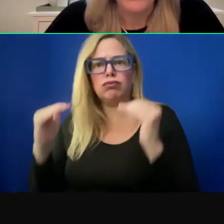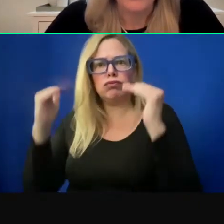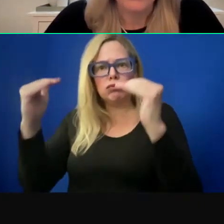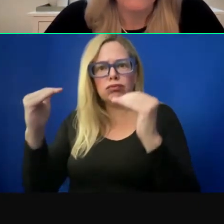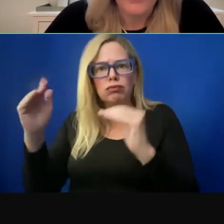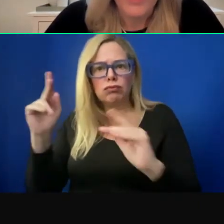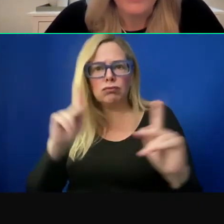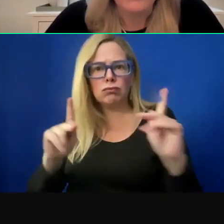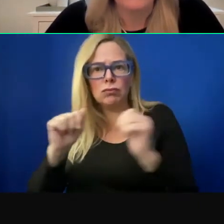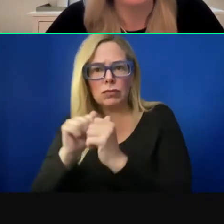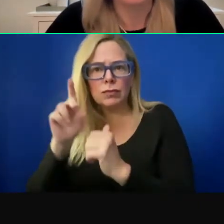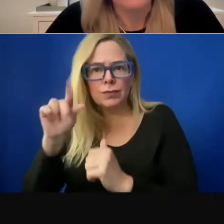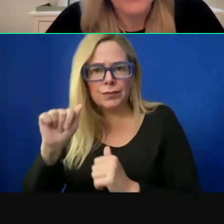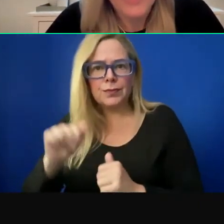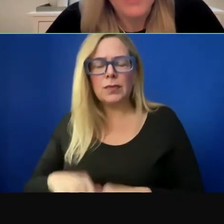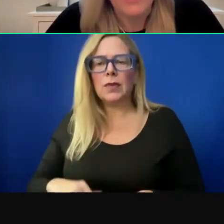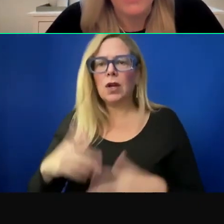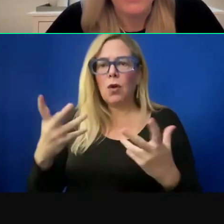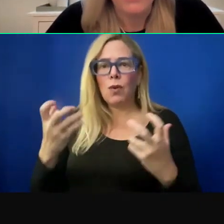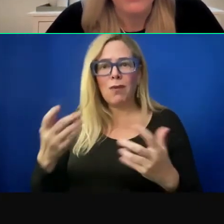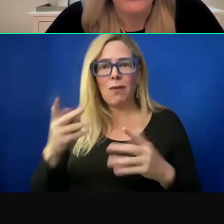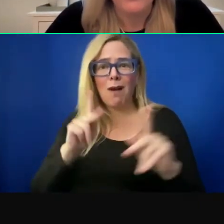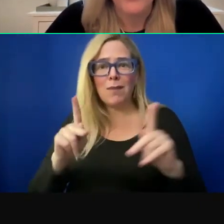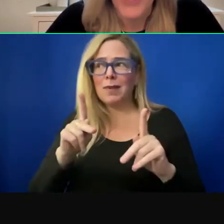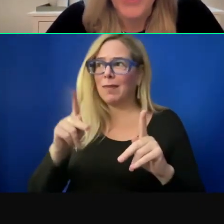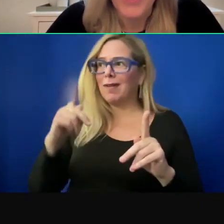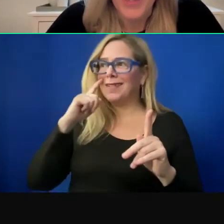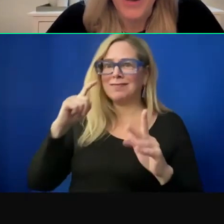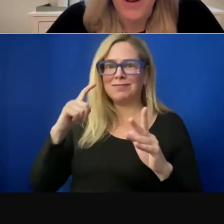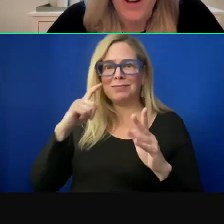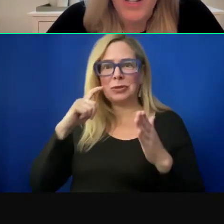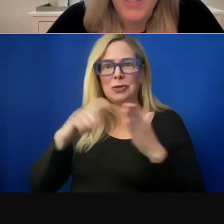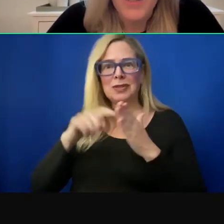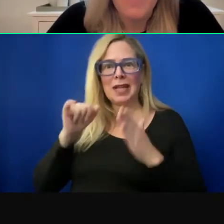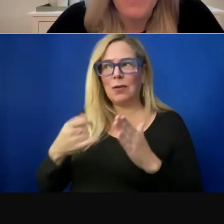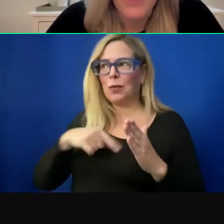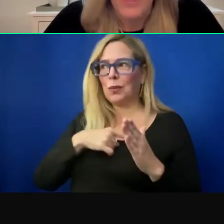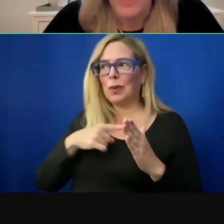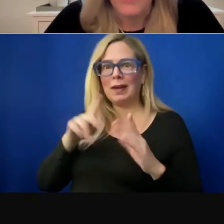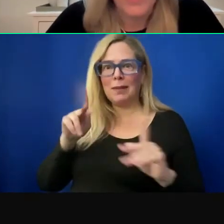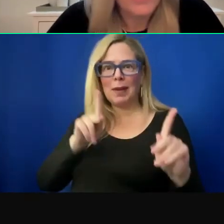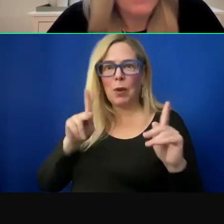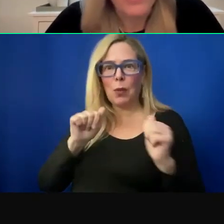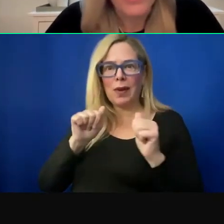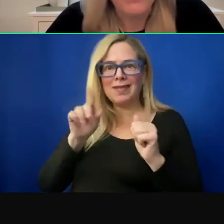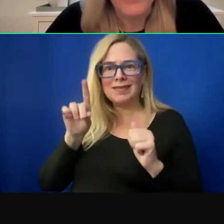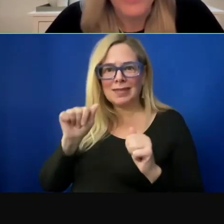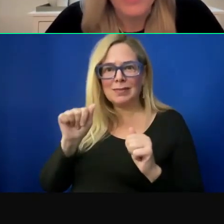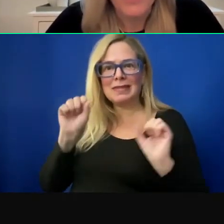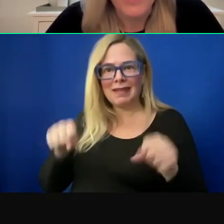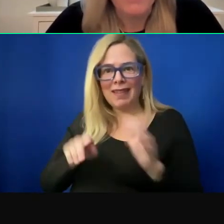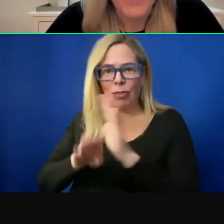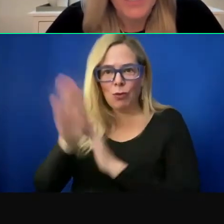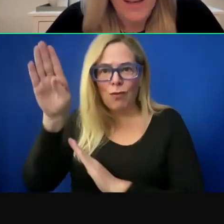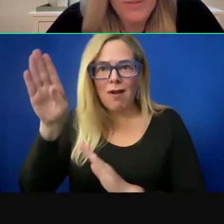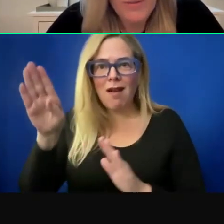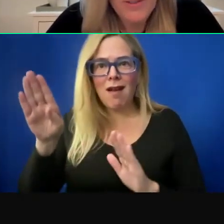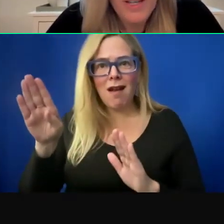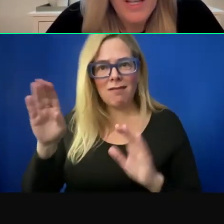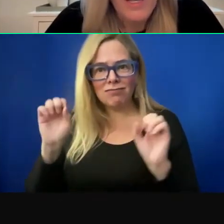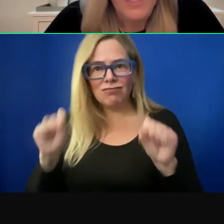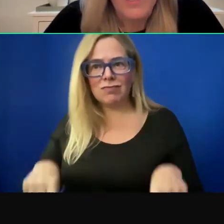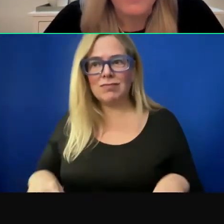We are focused on using data to advance that cause and as a person with a disability myself,